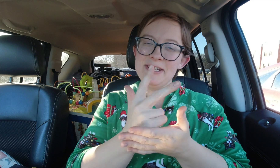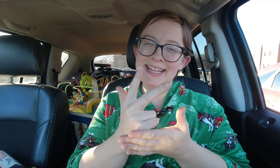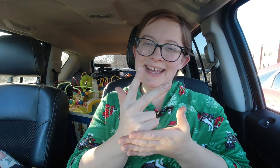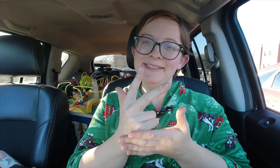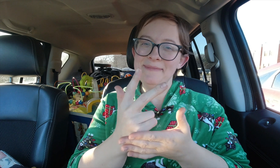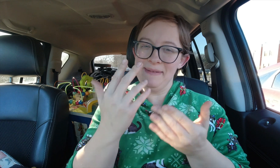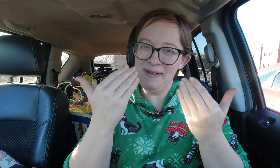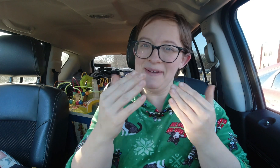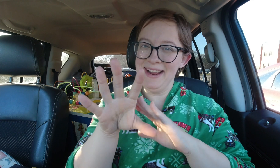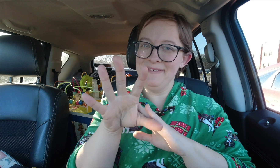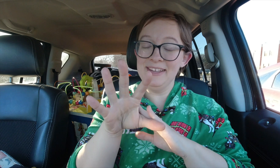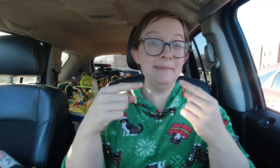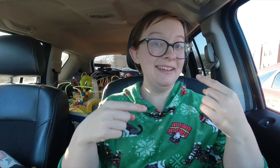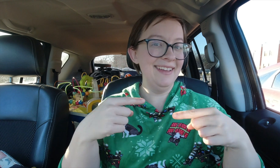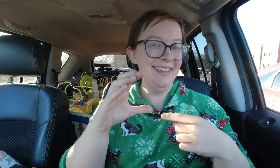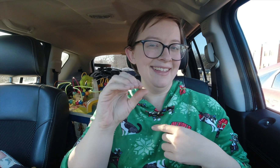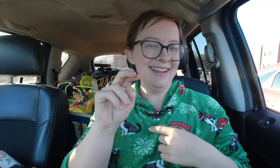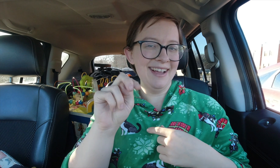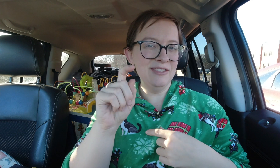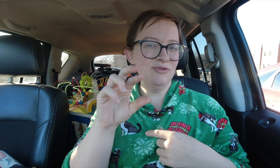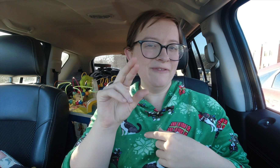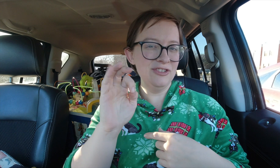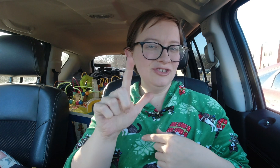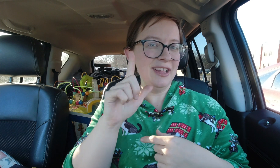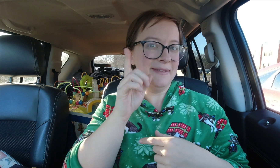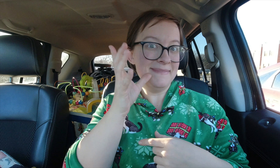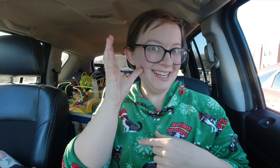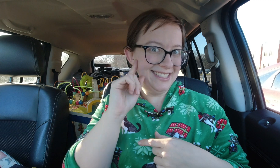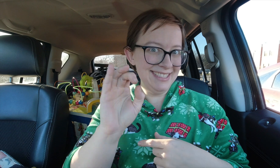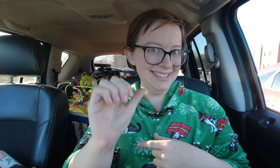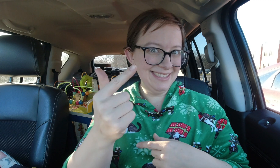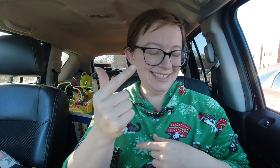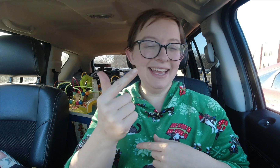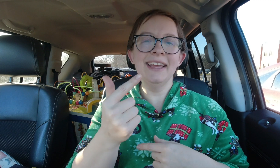Now I'm stuck in a parking lot. So I thought I would film the controversial parent tag.